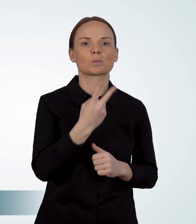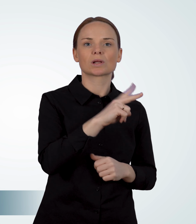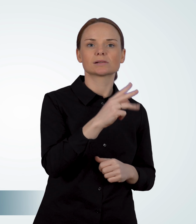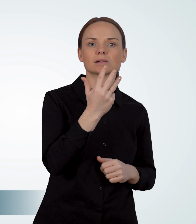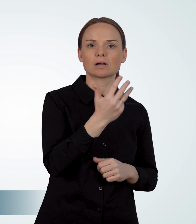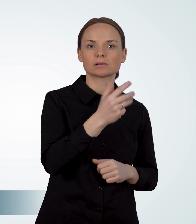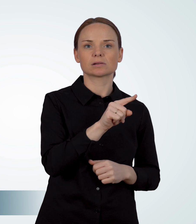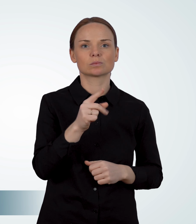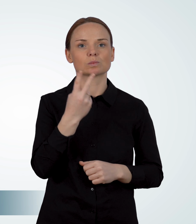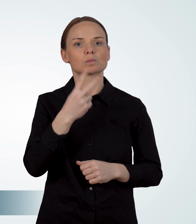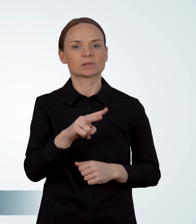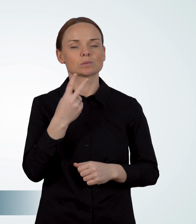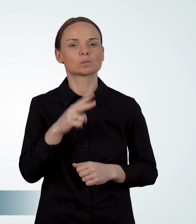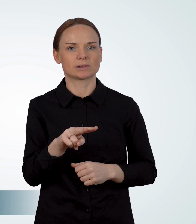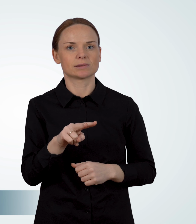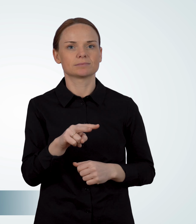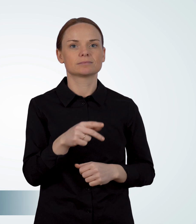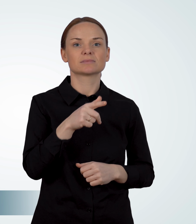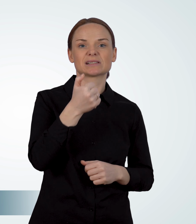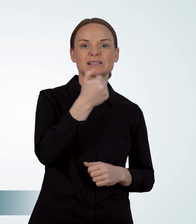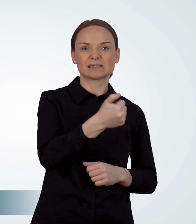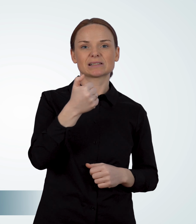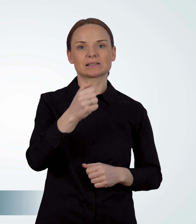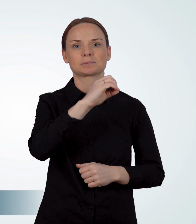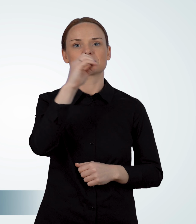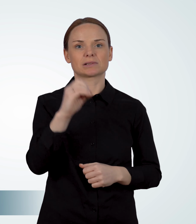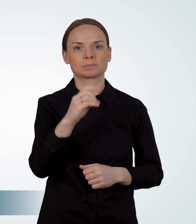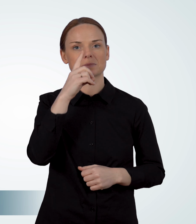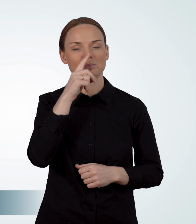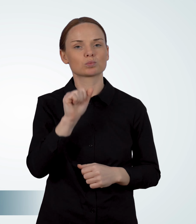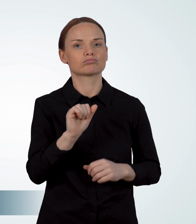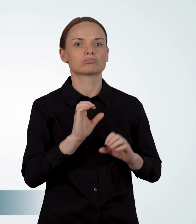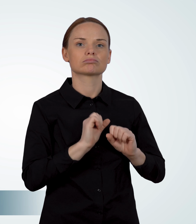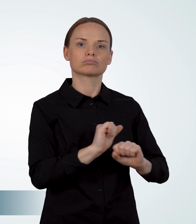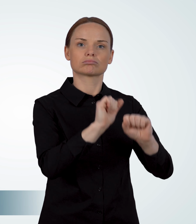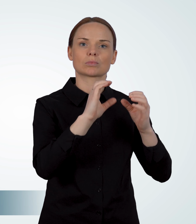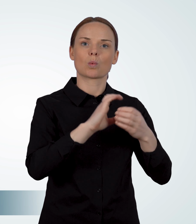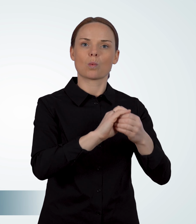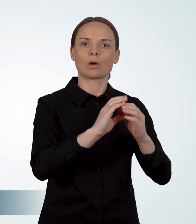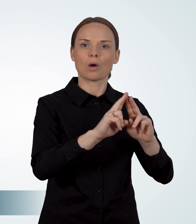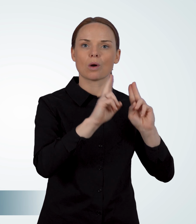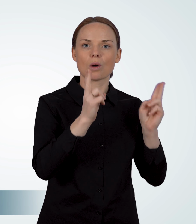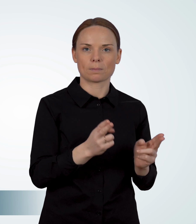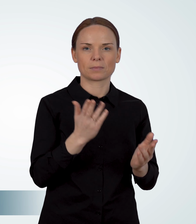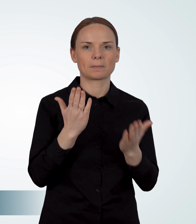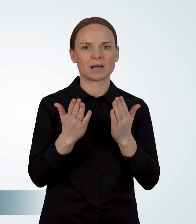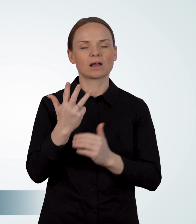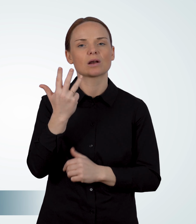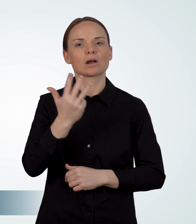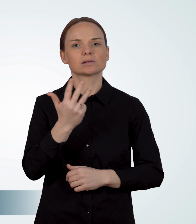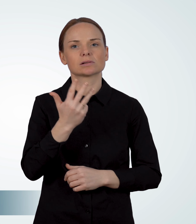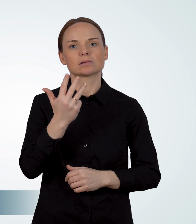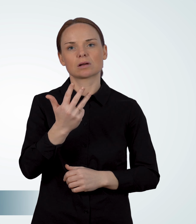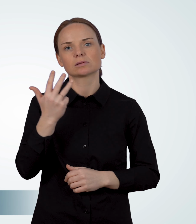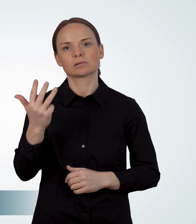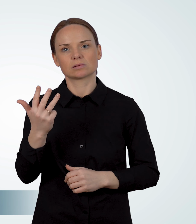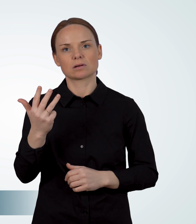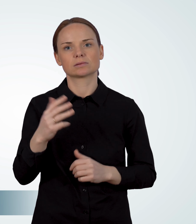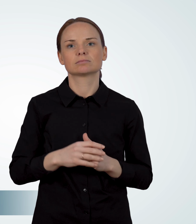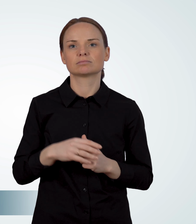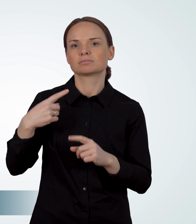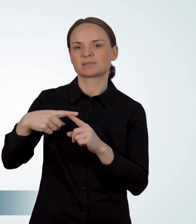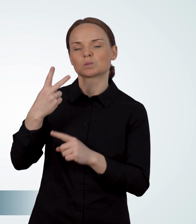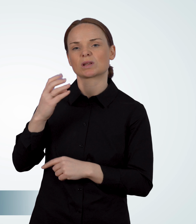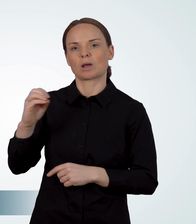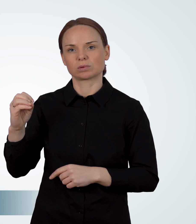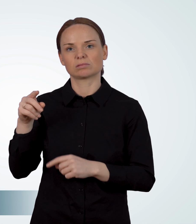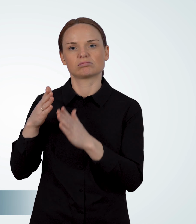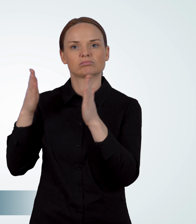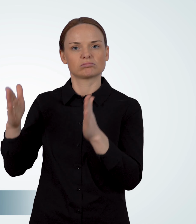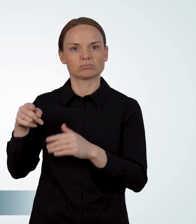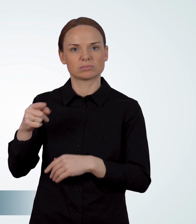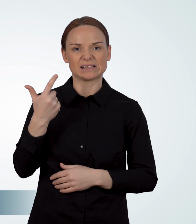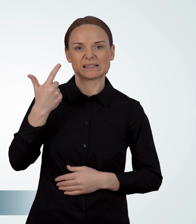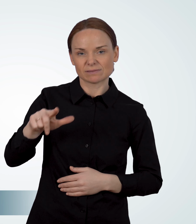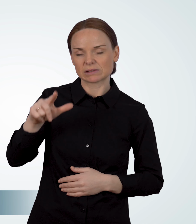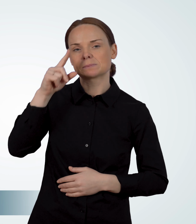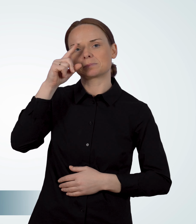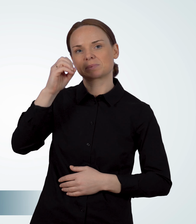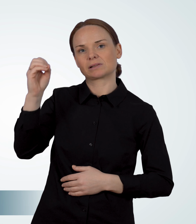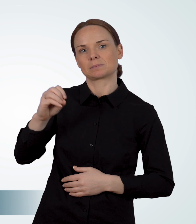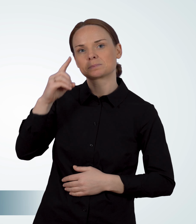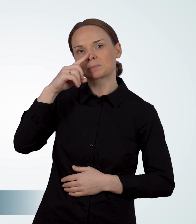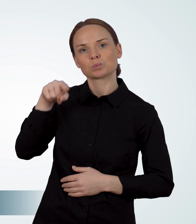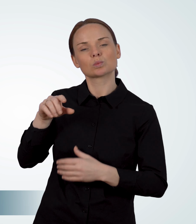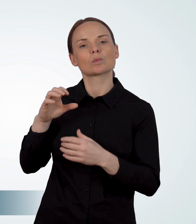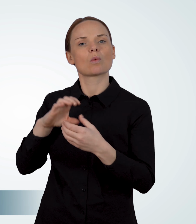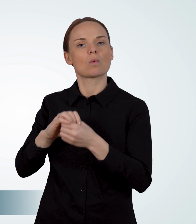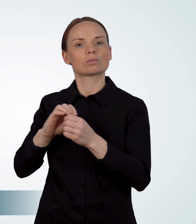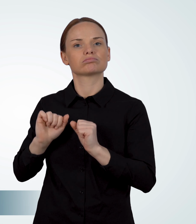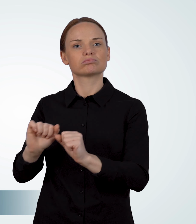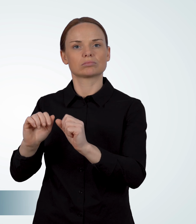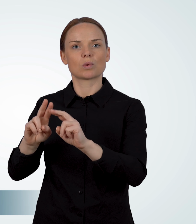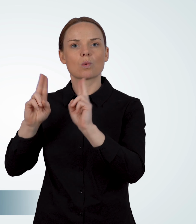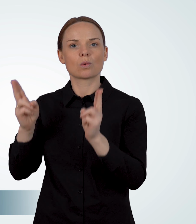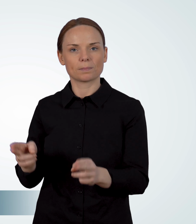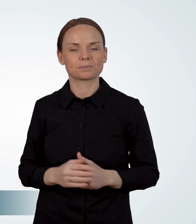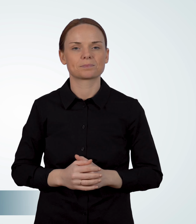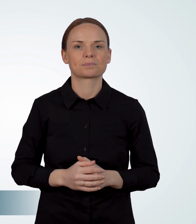In 2019-20, 66% of households owned their own home compared to 70% in 1999-00.